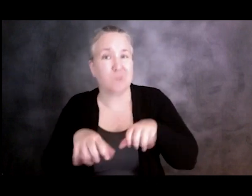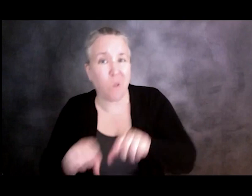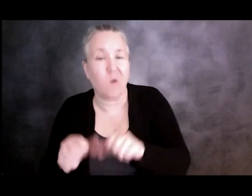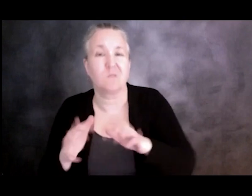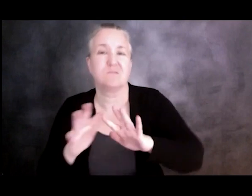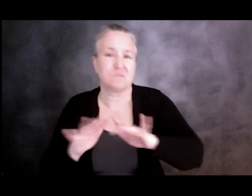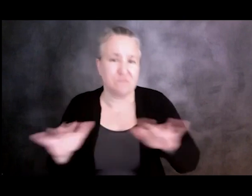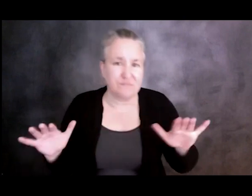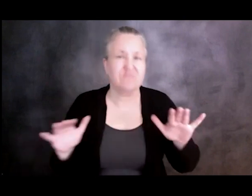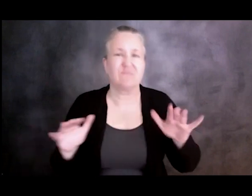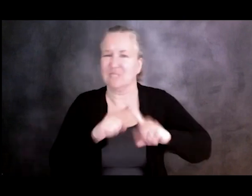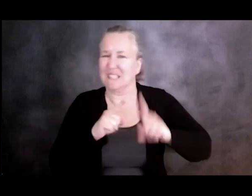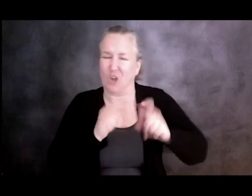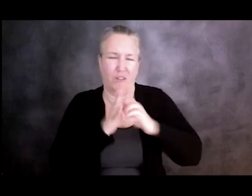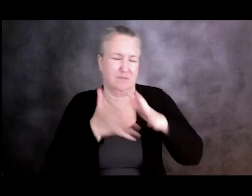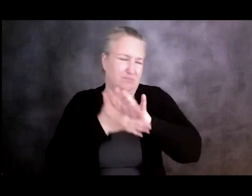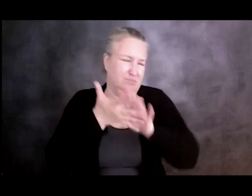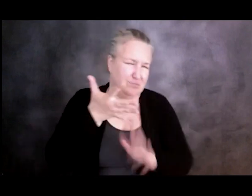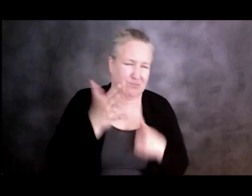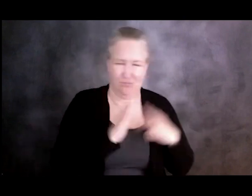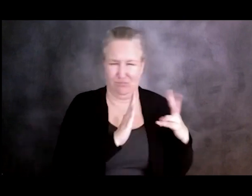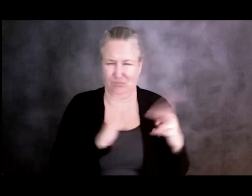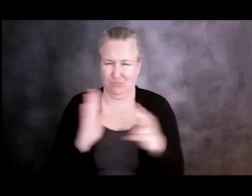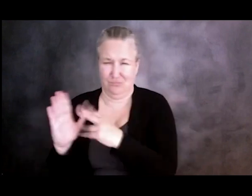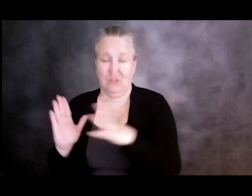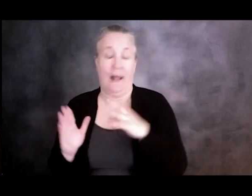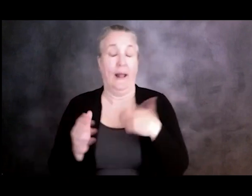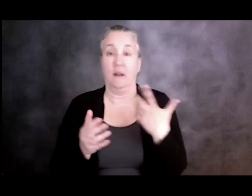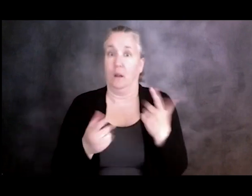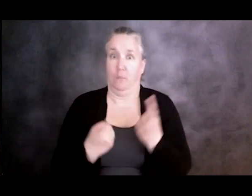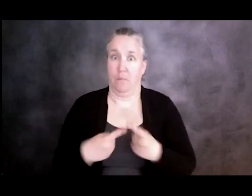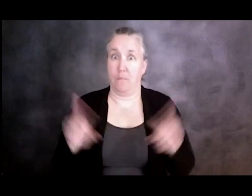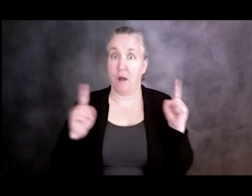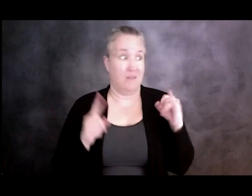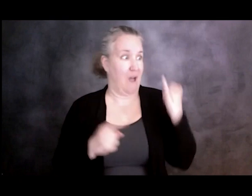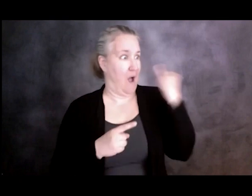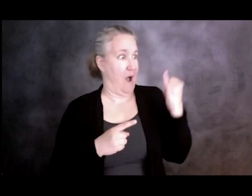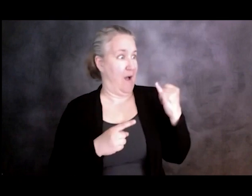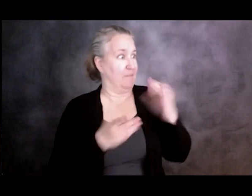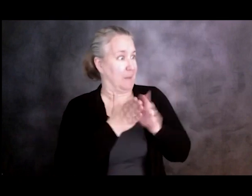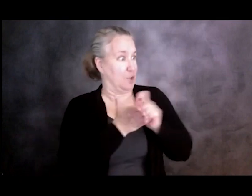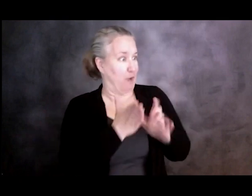Thiong'o and Toni Morrison and many, many others. And finally, I could connect the idea of being a writer with my life.